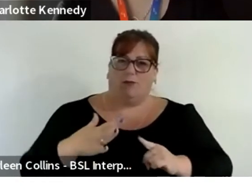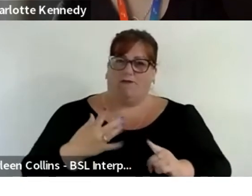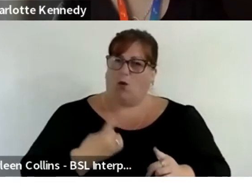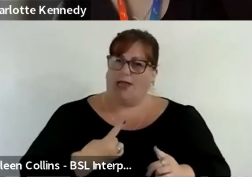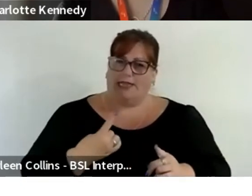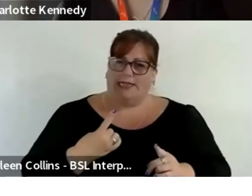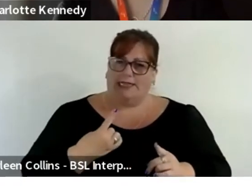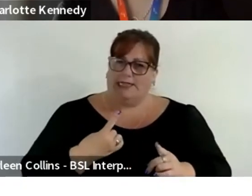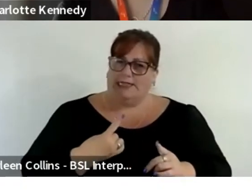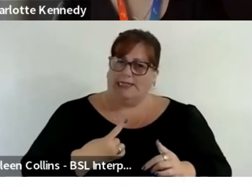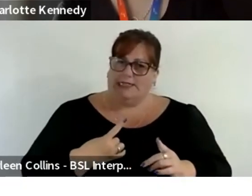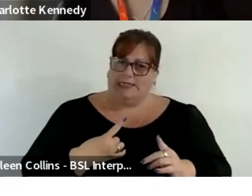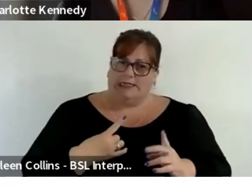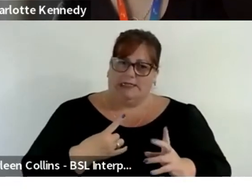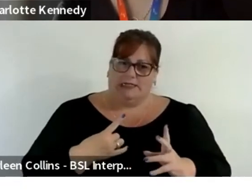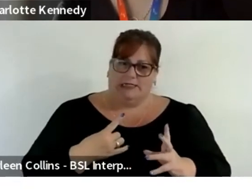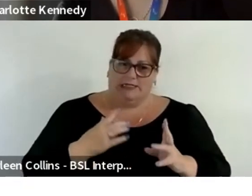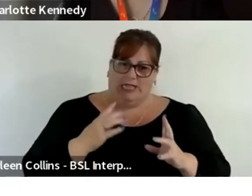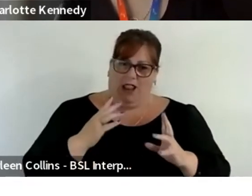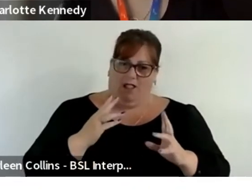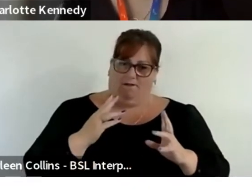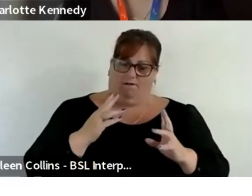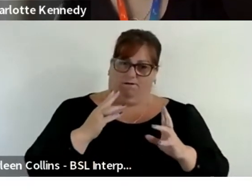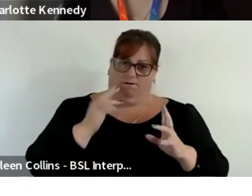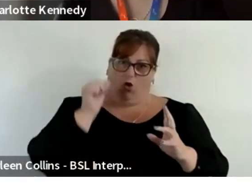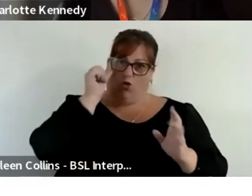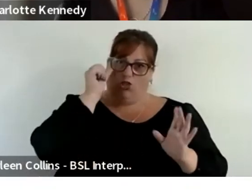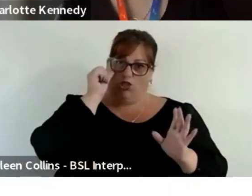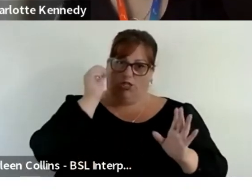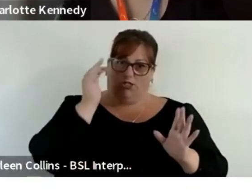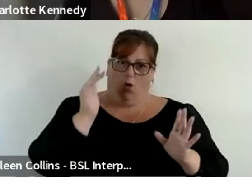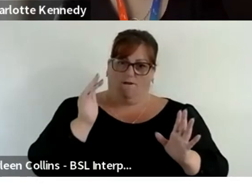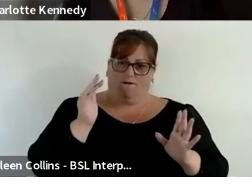It made it very difficult to recall past experiences and answer questions.